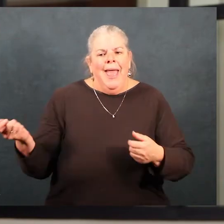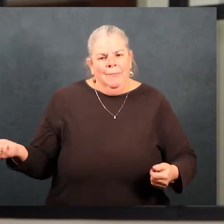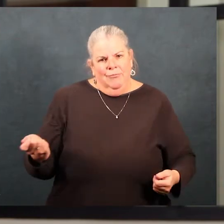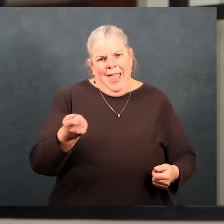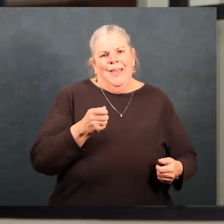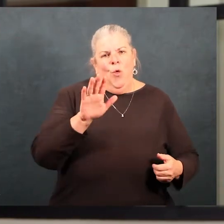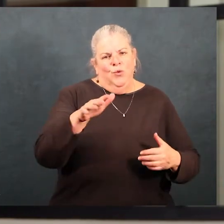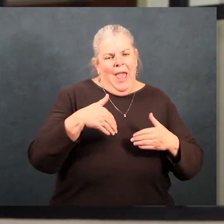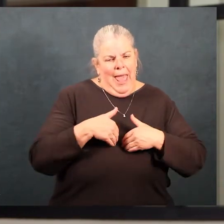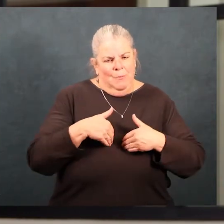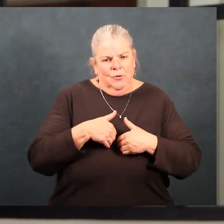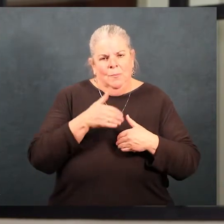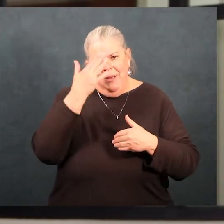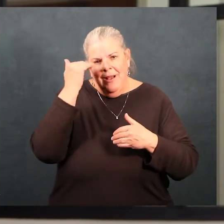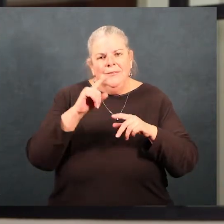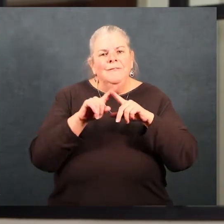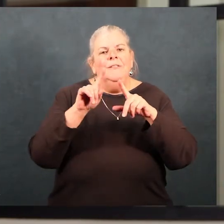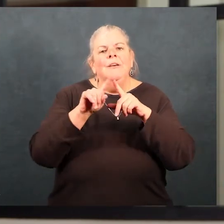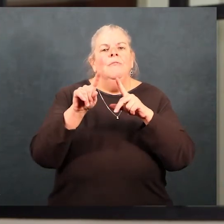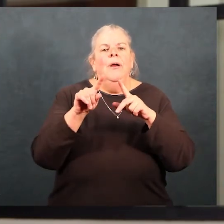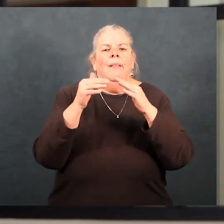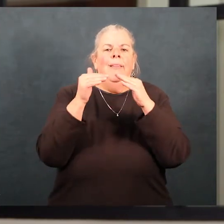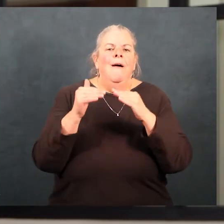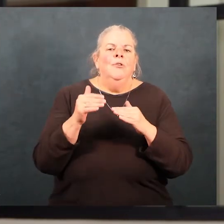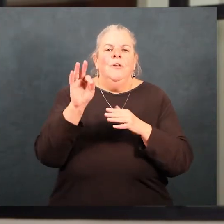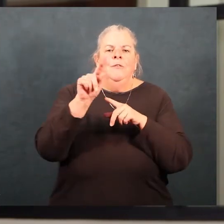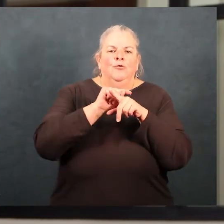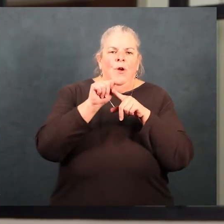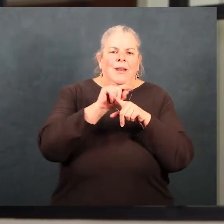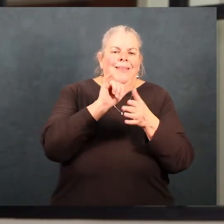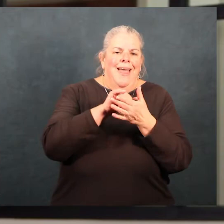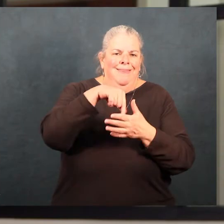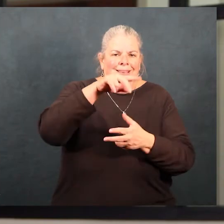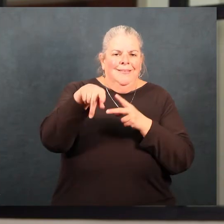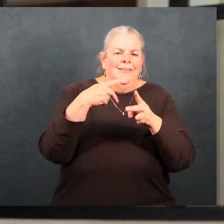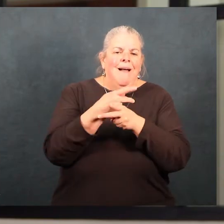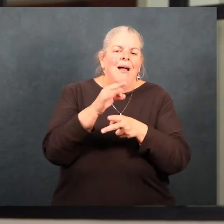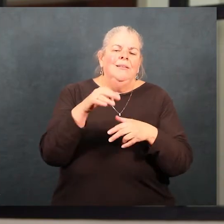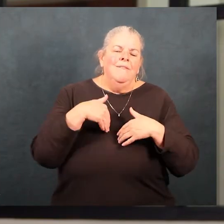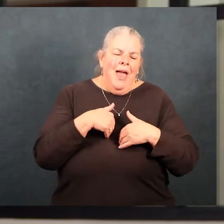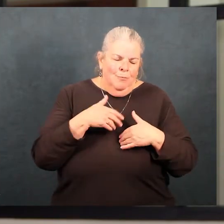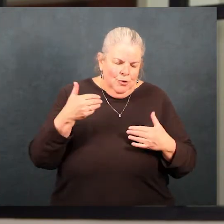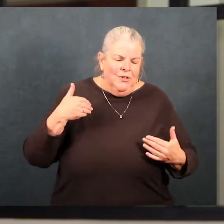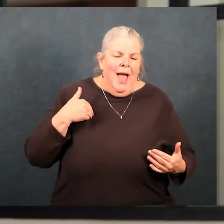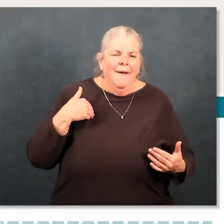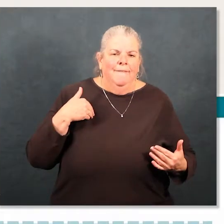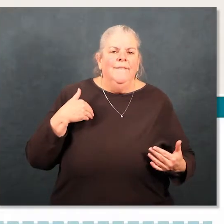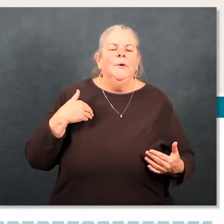because of the different levels of training that these types of animals have that we talked about. So, let's start